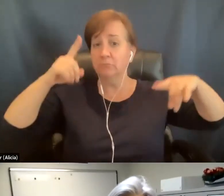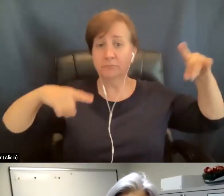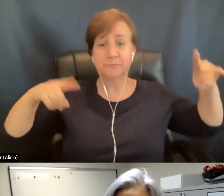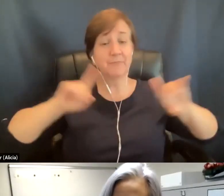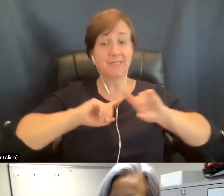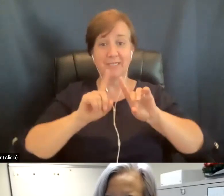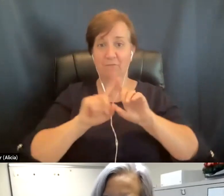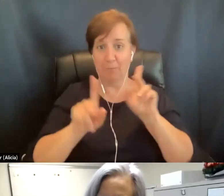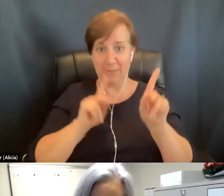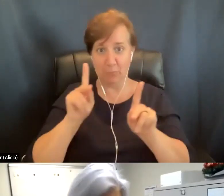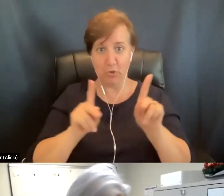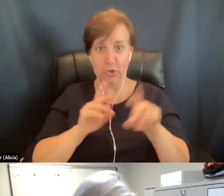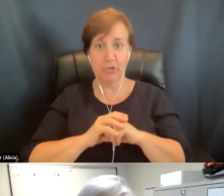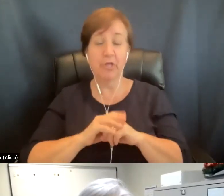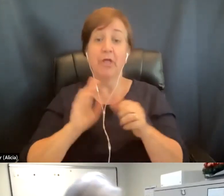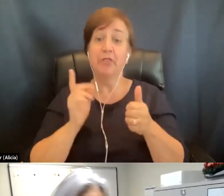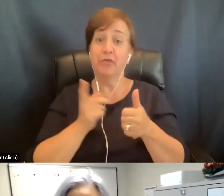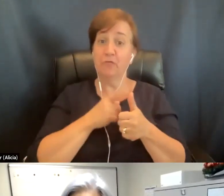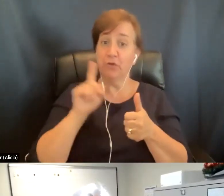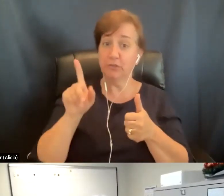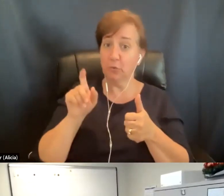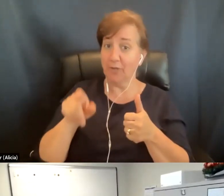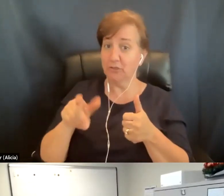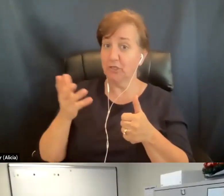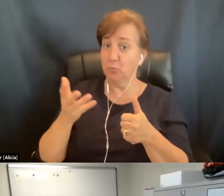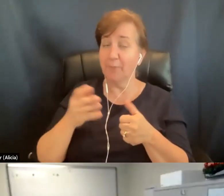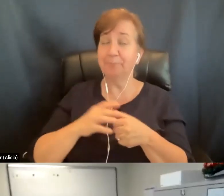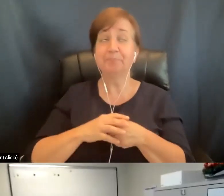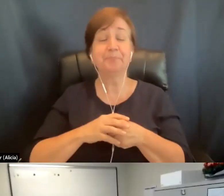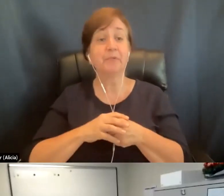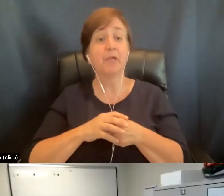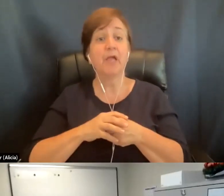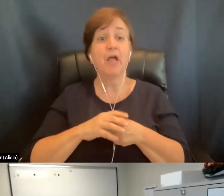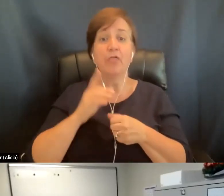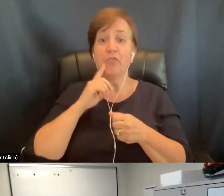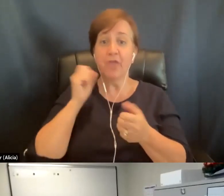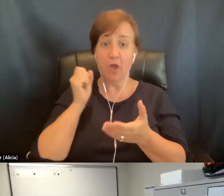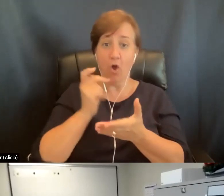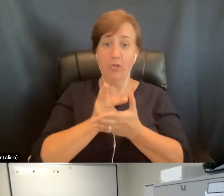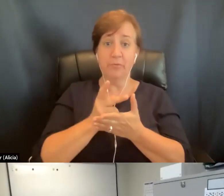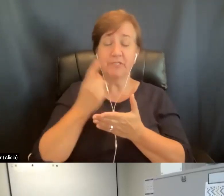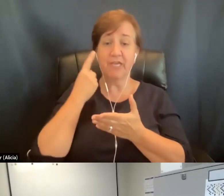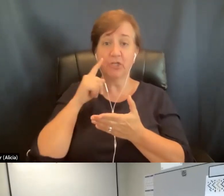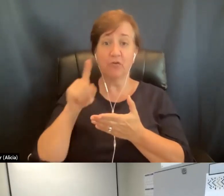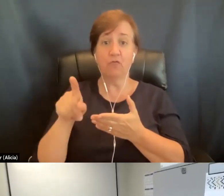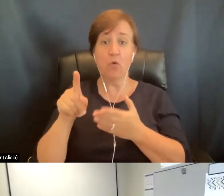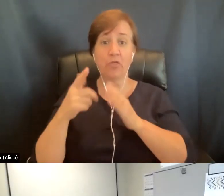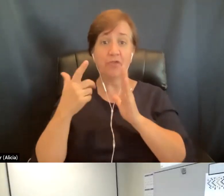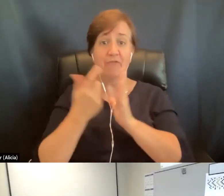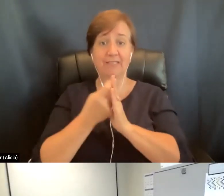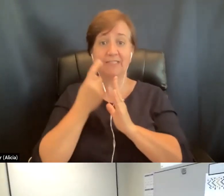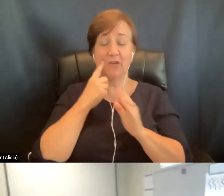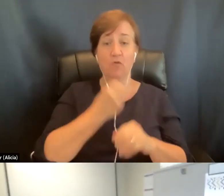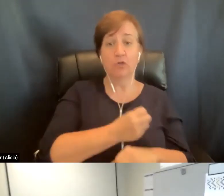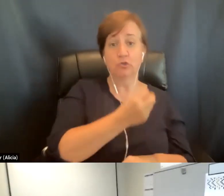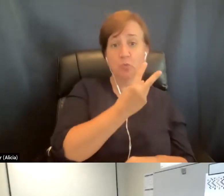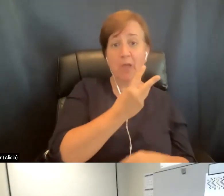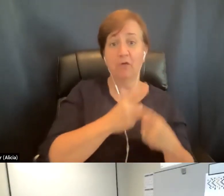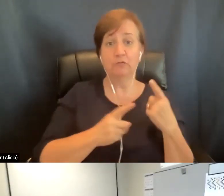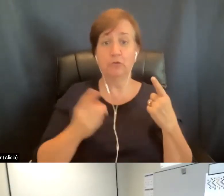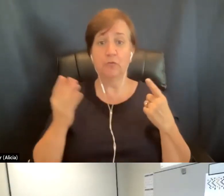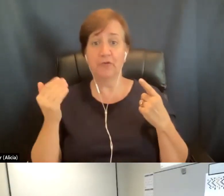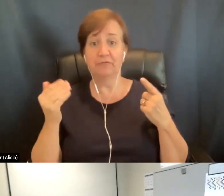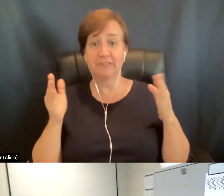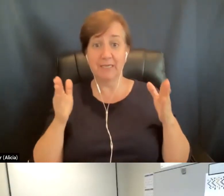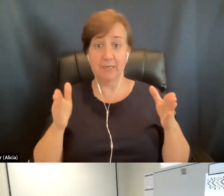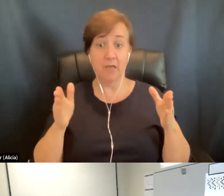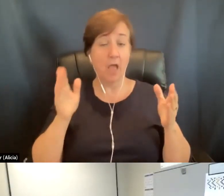Ram Subramaniam (He/him): The first question that I want to ask about is the authorization for the of the vaccine for the 12 to 15 age group, which apparently did come up.